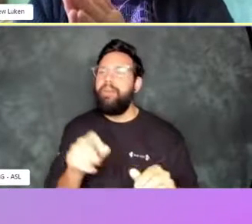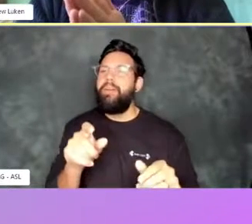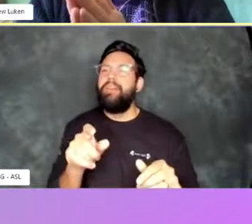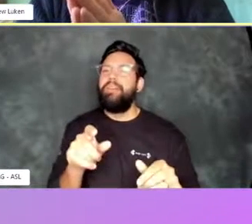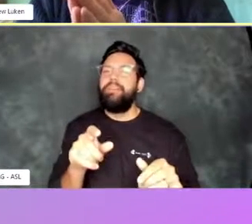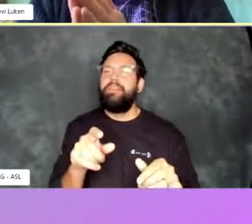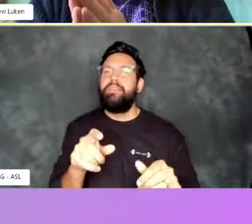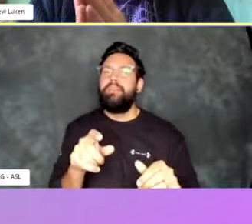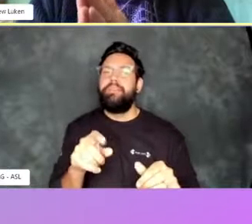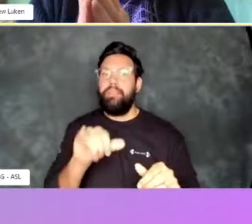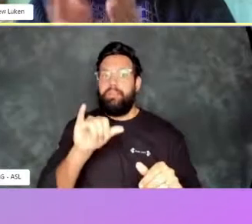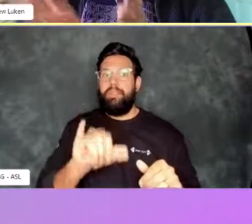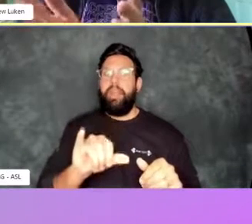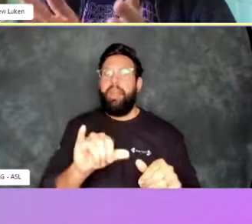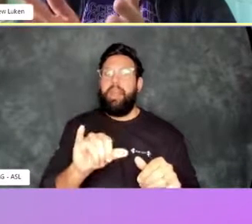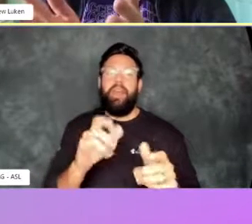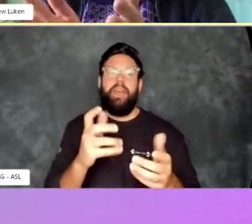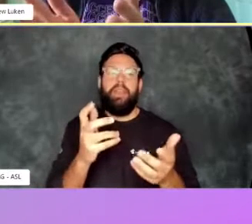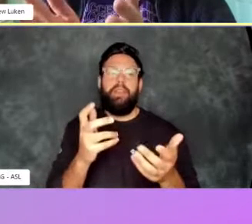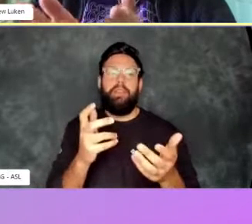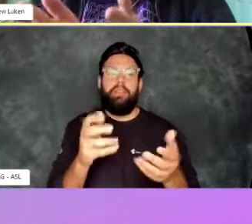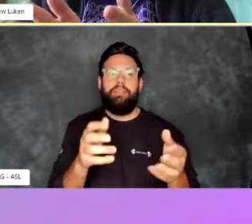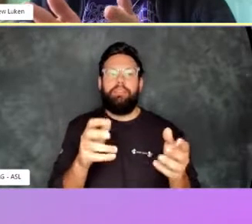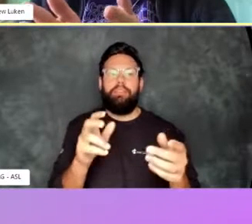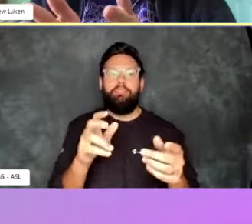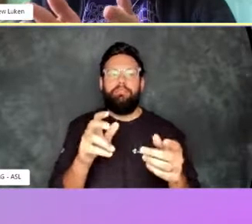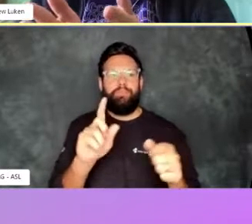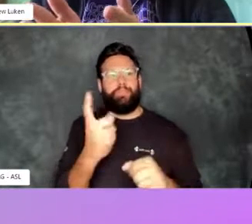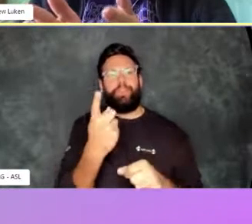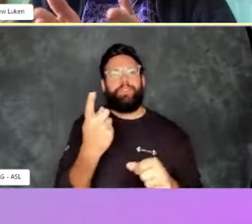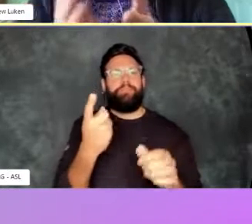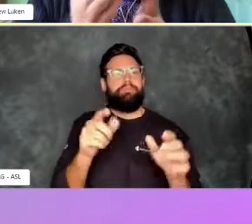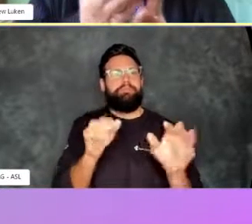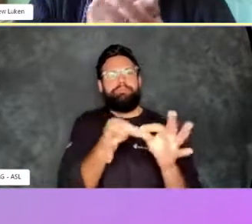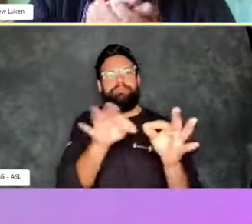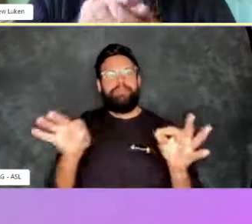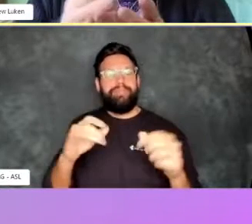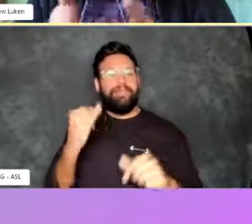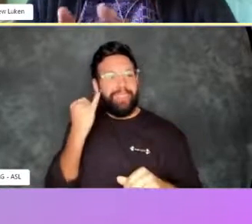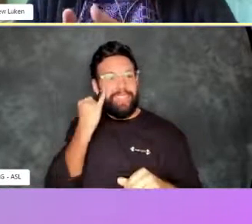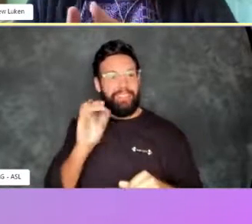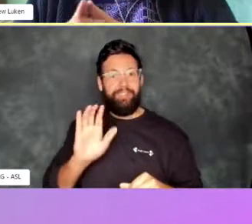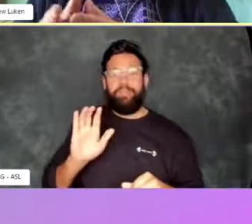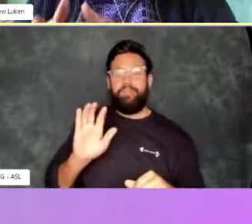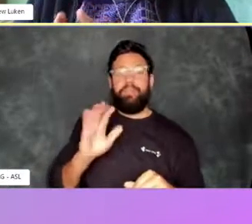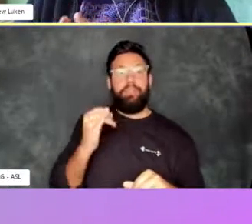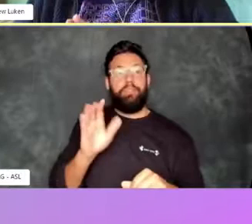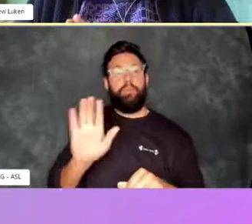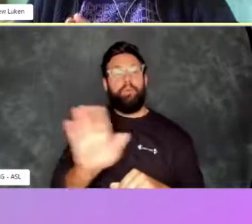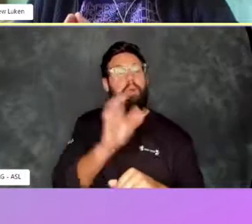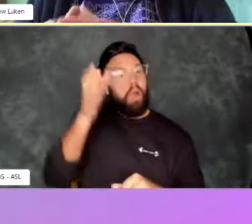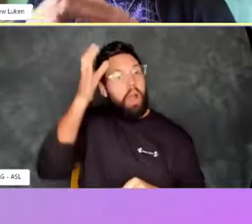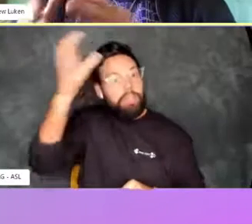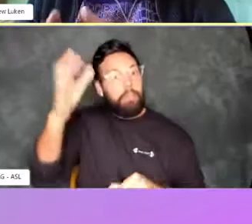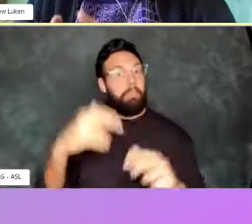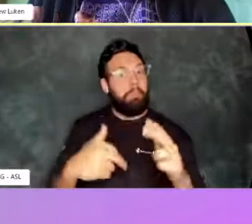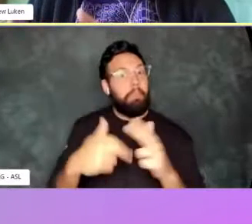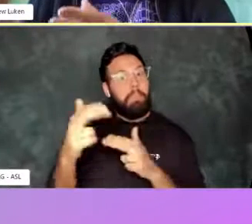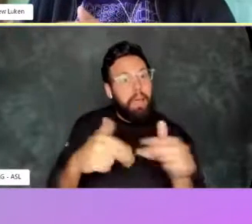roles, if you are not talking about whether your concept of buildable, before you start your design, you are going to